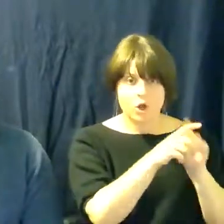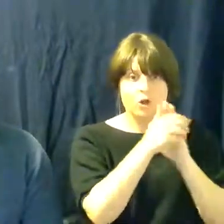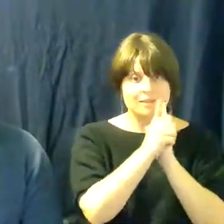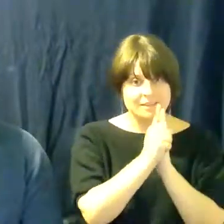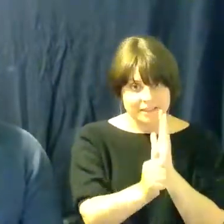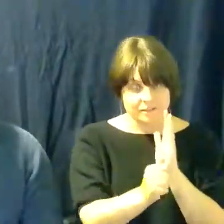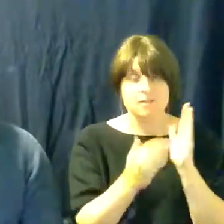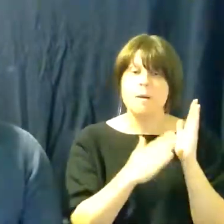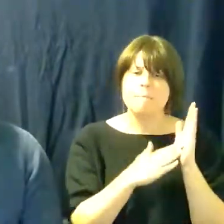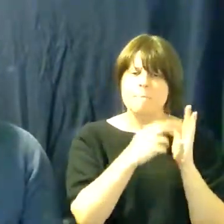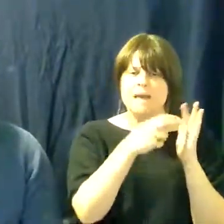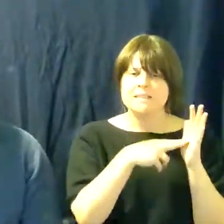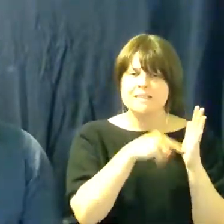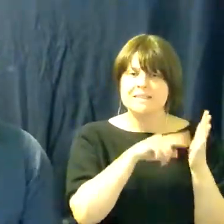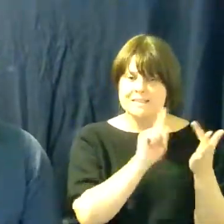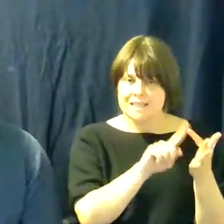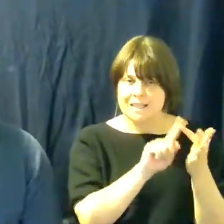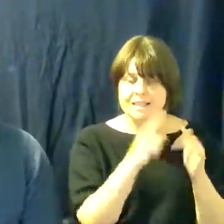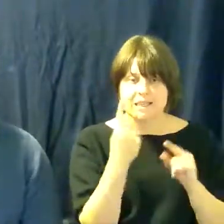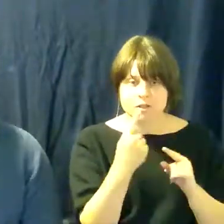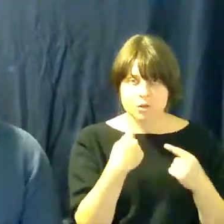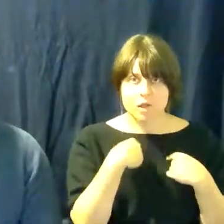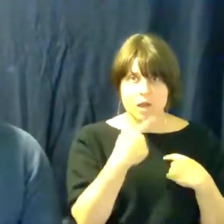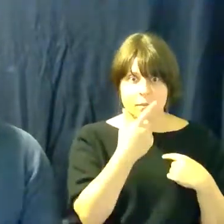A mentor is the one wh who brings support to people with deafblindness